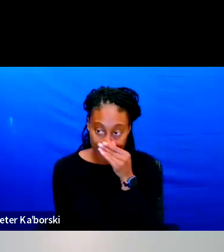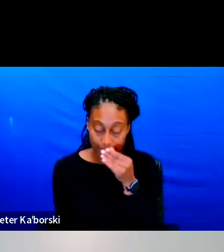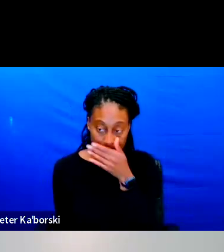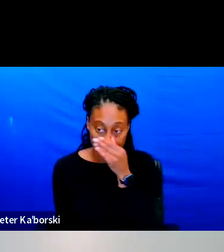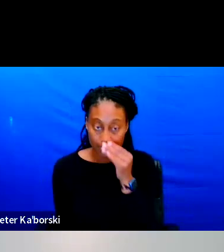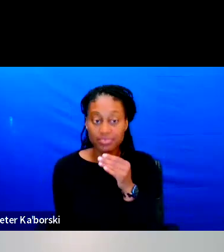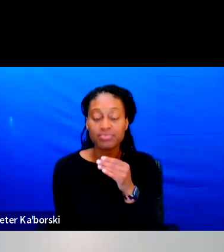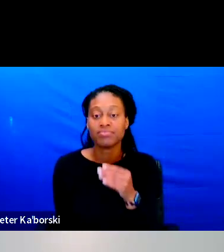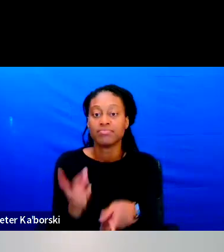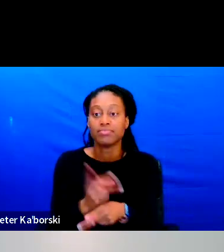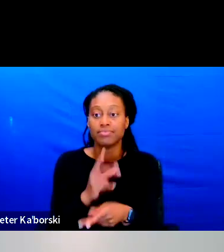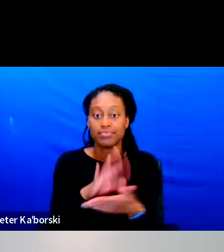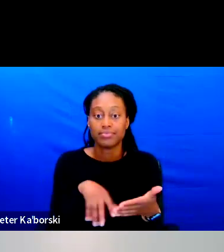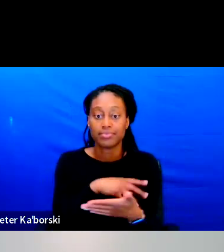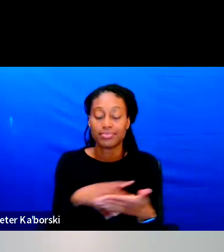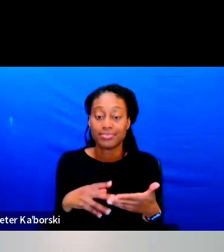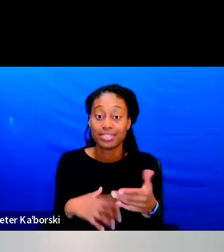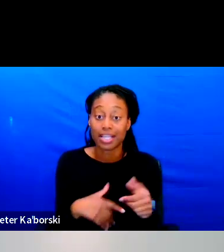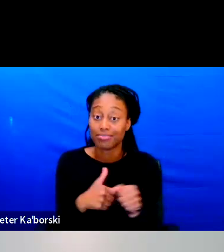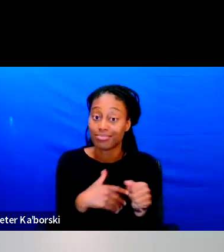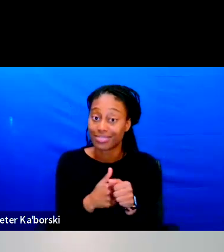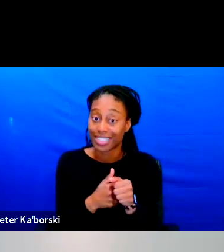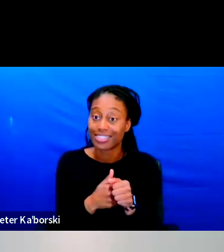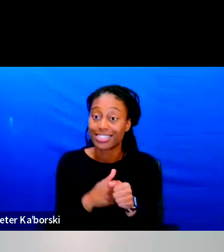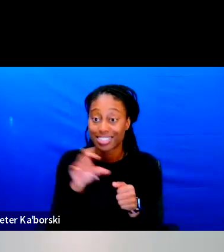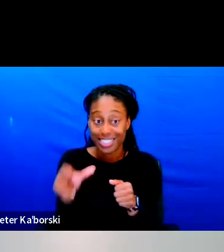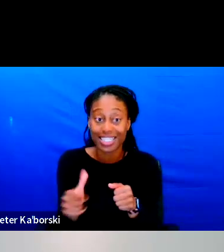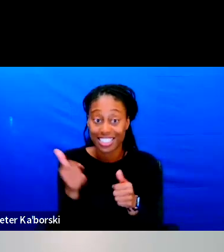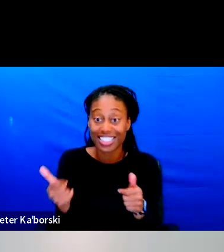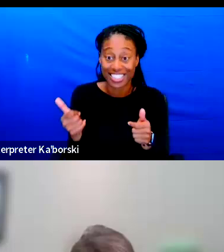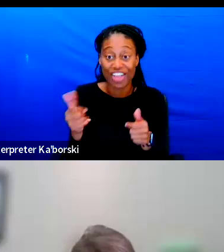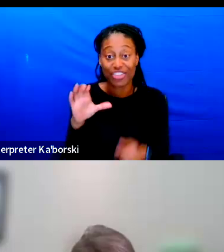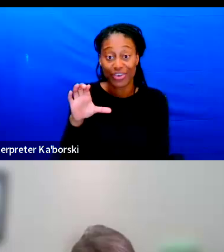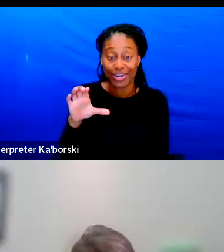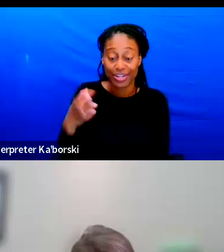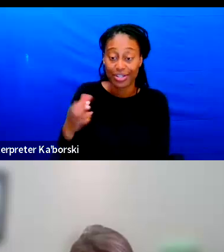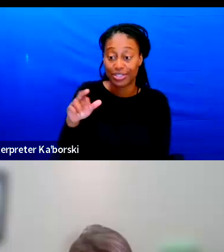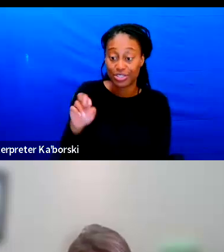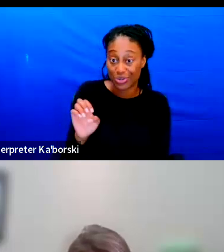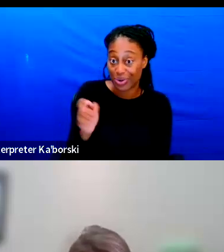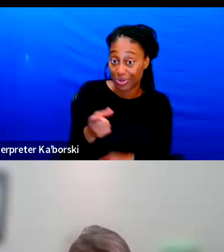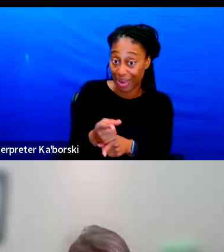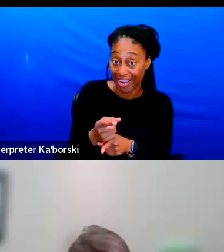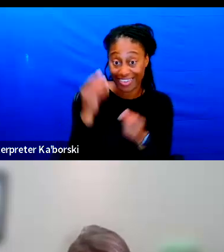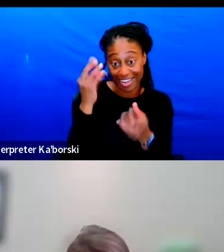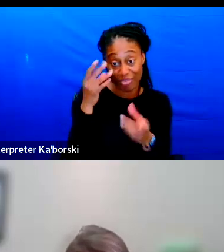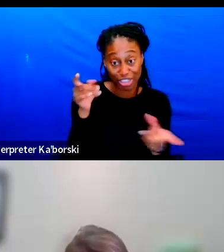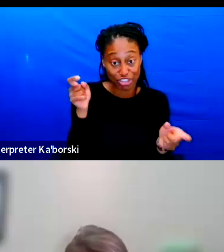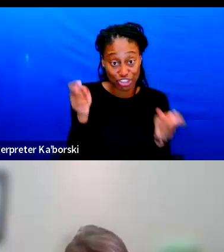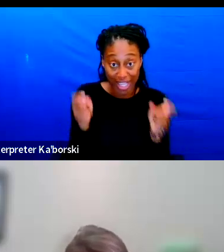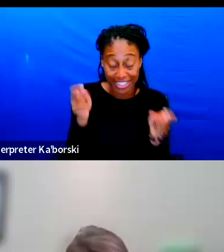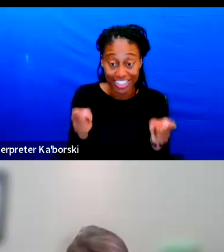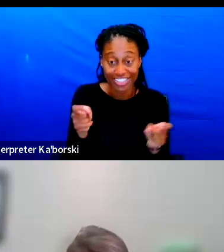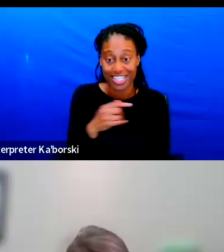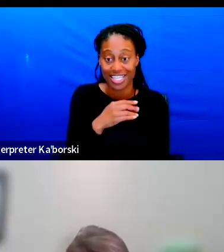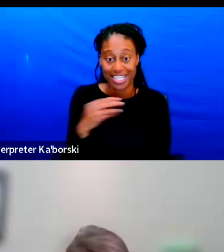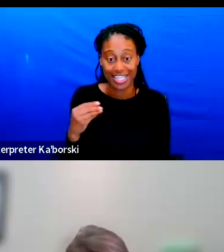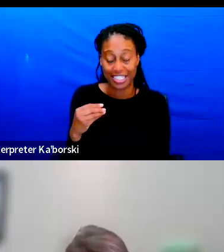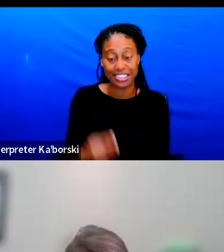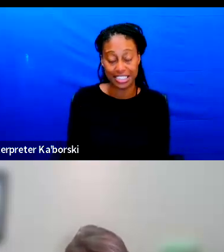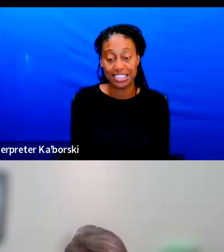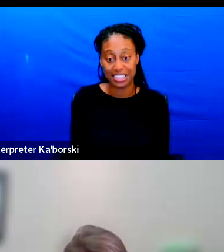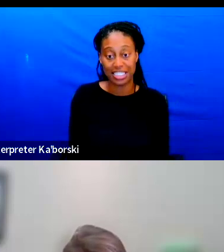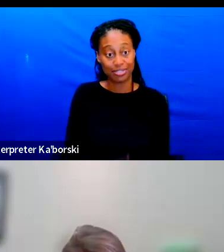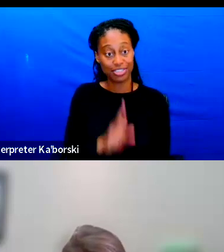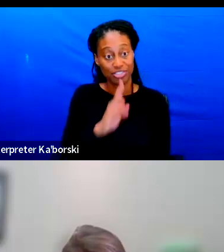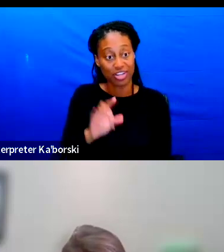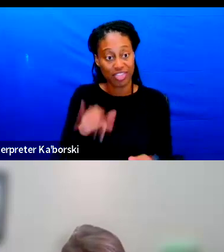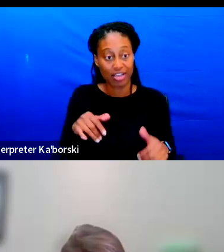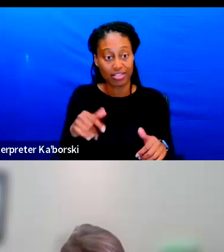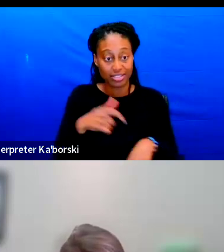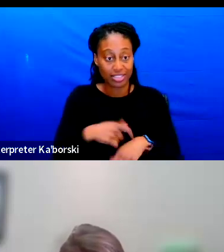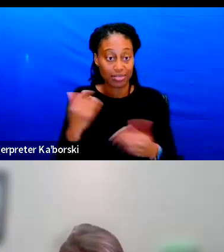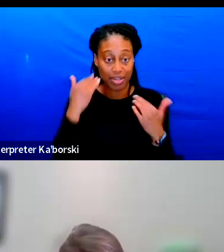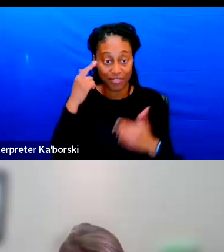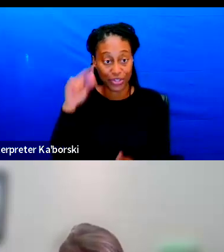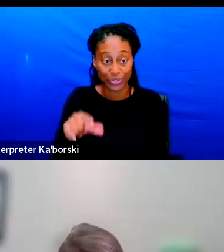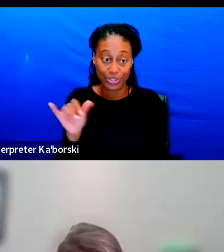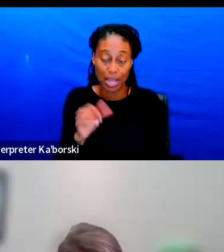Adam Ayers w/ APRIL: spreadsheets up. Spreadsheets updated is also another chore gives a lot of times information changes. And so I'm I'm sure that takes quite a bit of time to making sure that it's fresh and up to date.